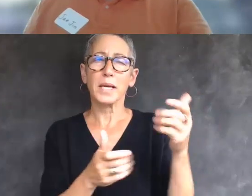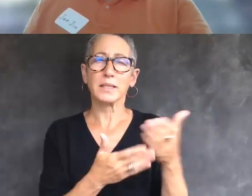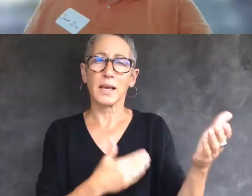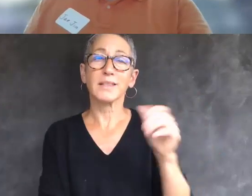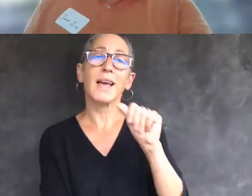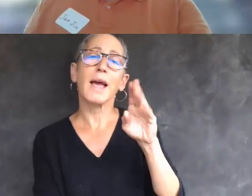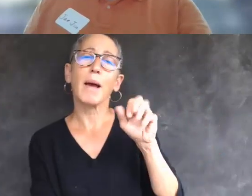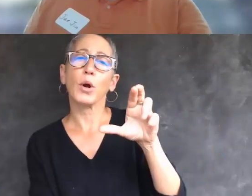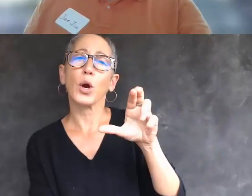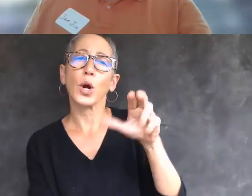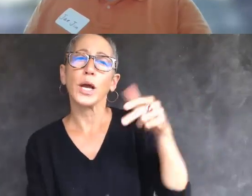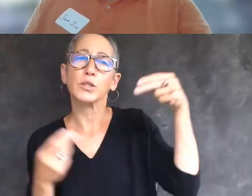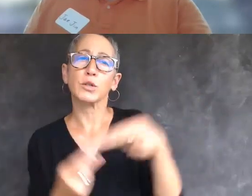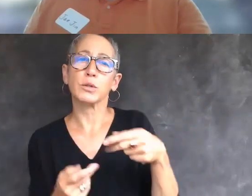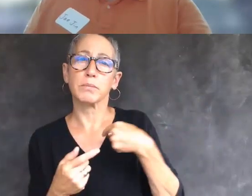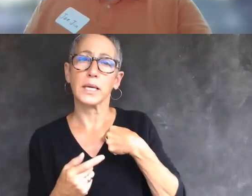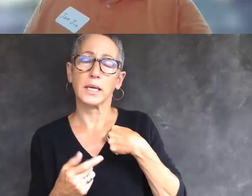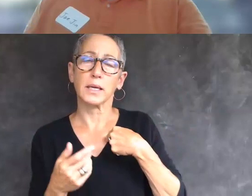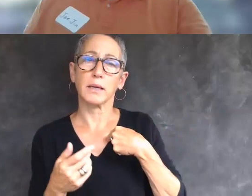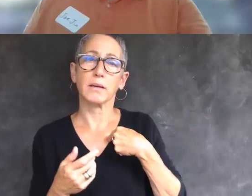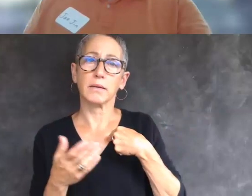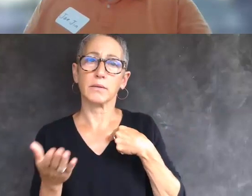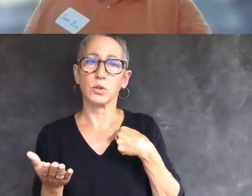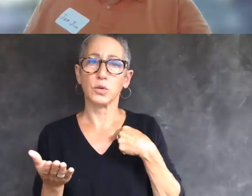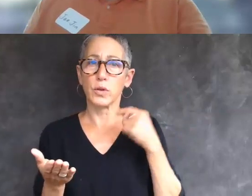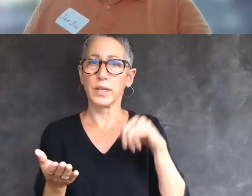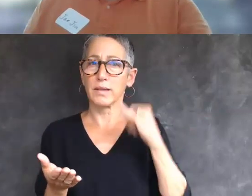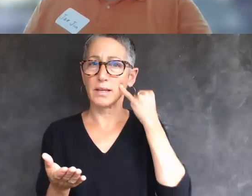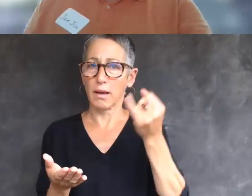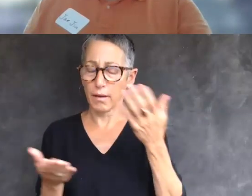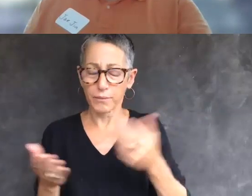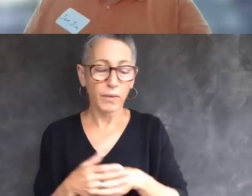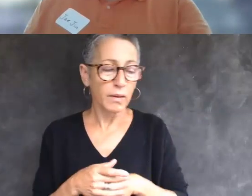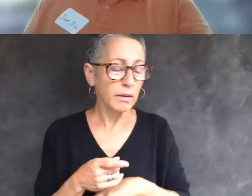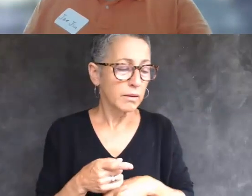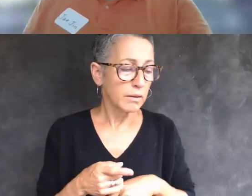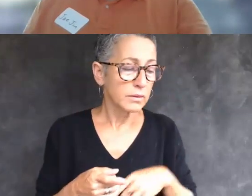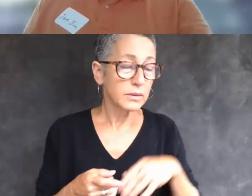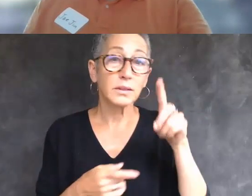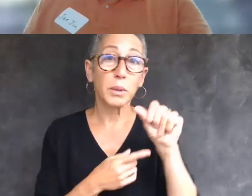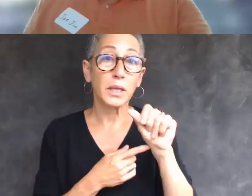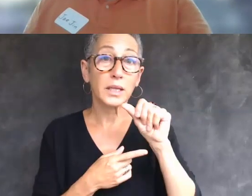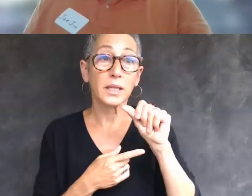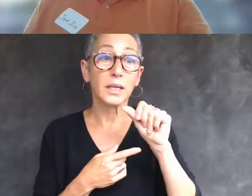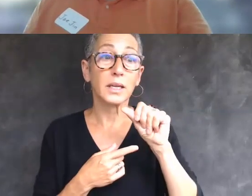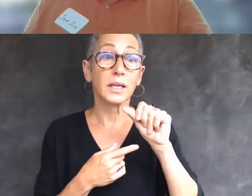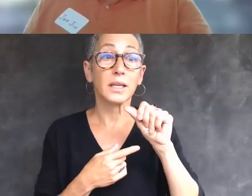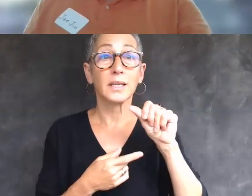to this notion that, you know, disability is really less about what, you know, a person is not able to do for themselves